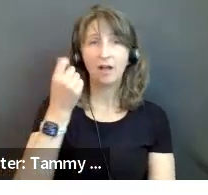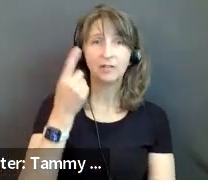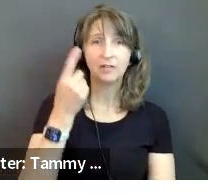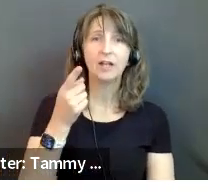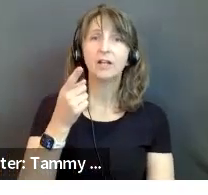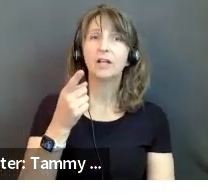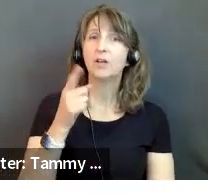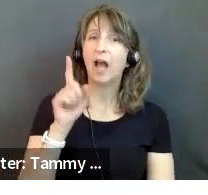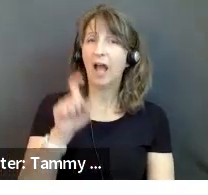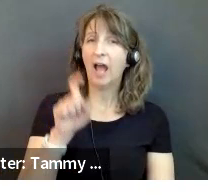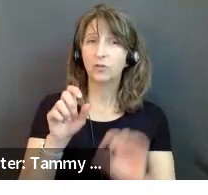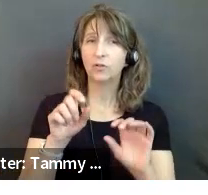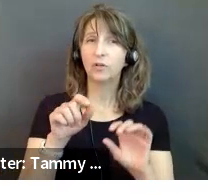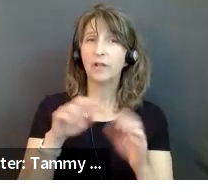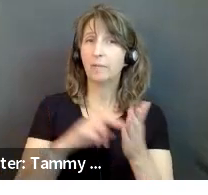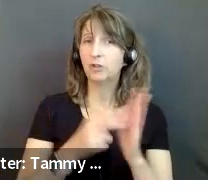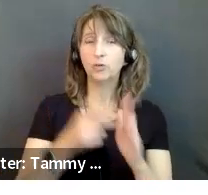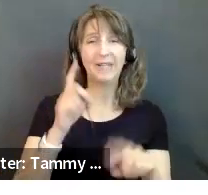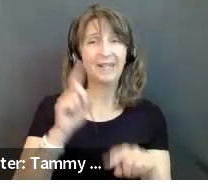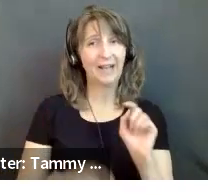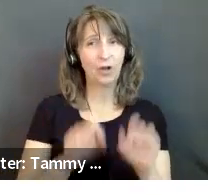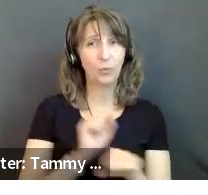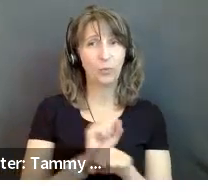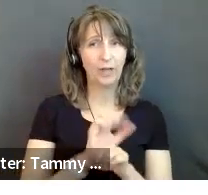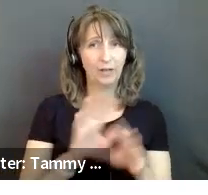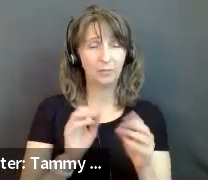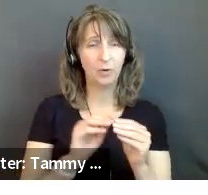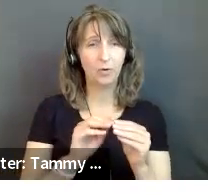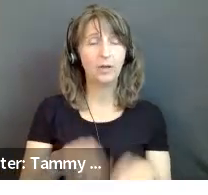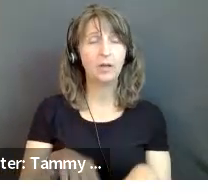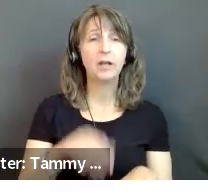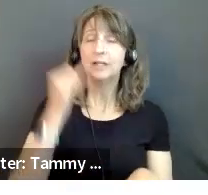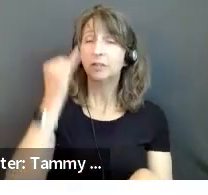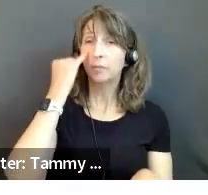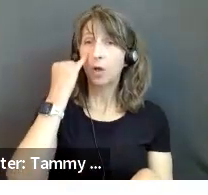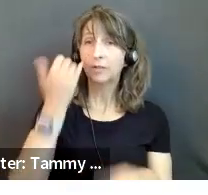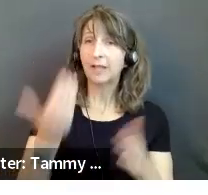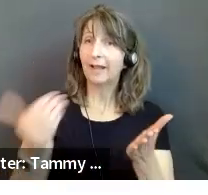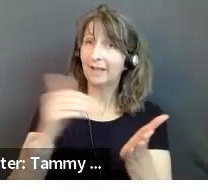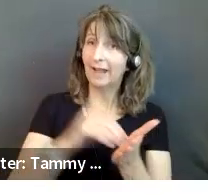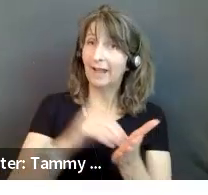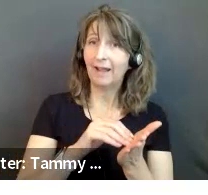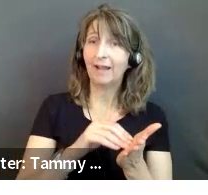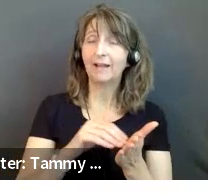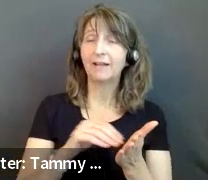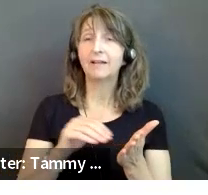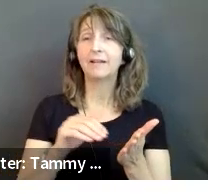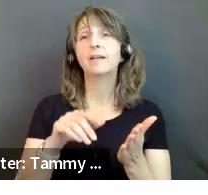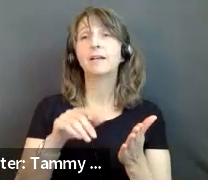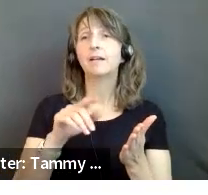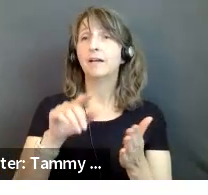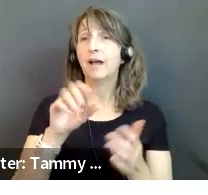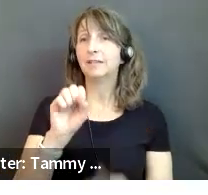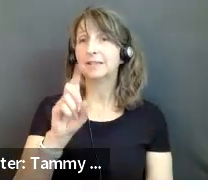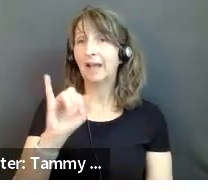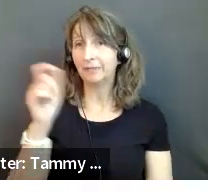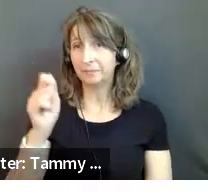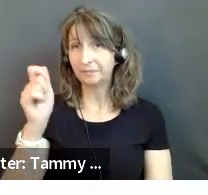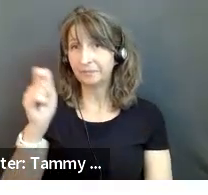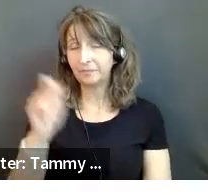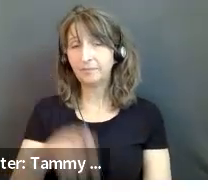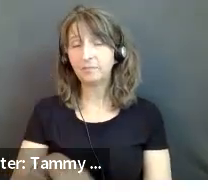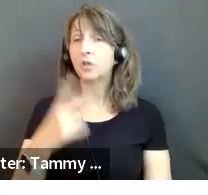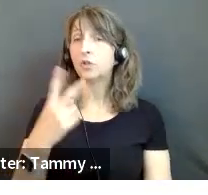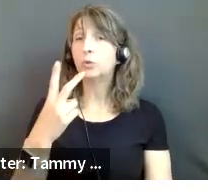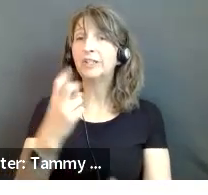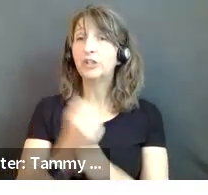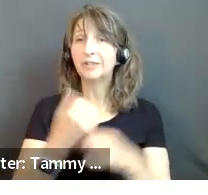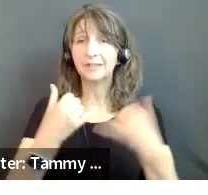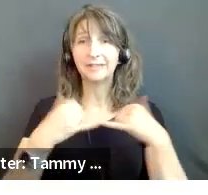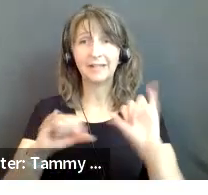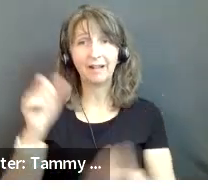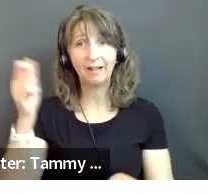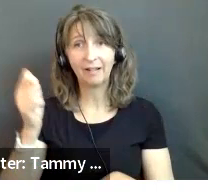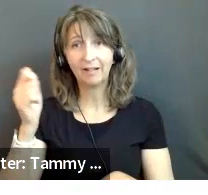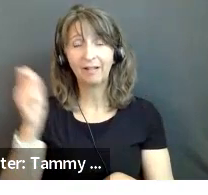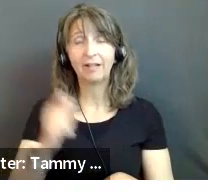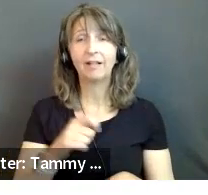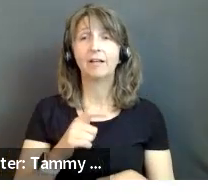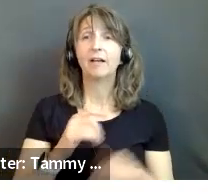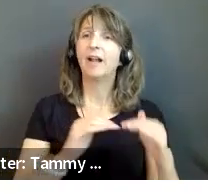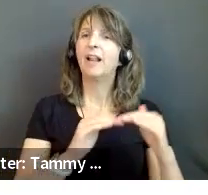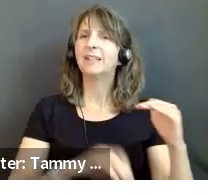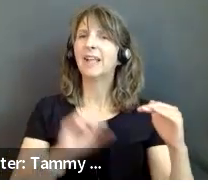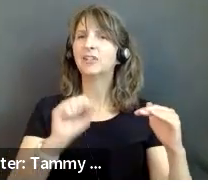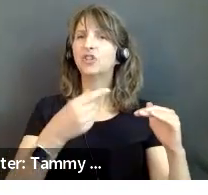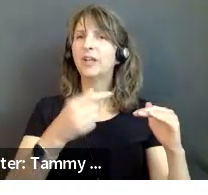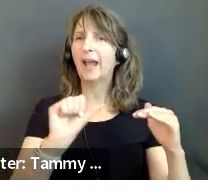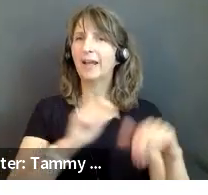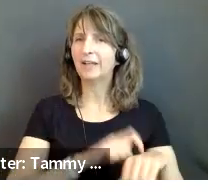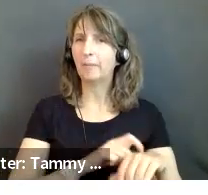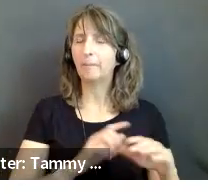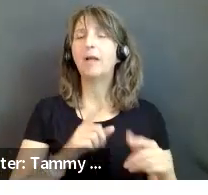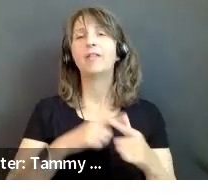And if one is reinstated. If you go for 24 months, you know, staying under that SGA limit, then you are granted like another, trial work period, another extended period of eligibility.